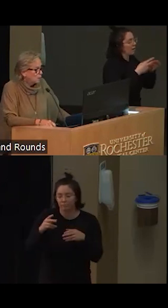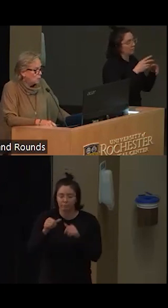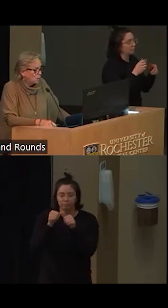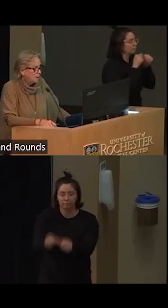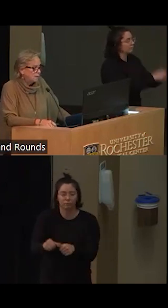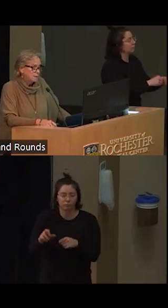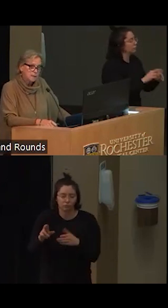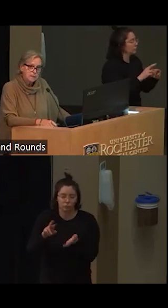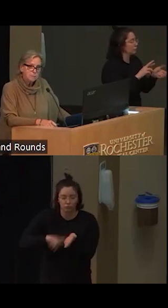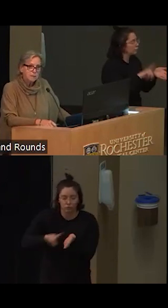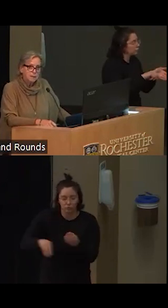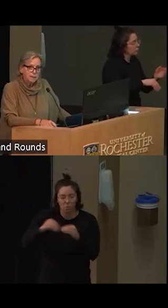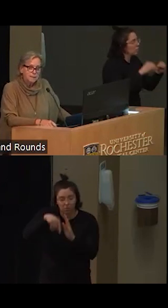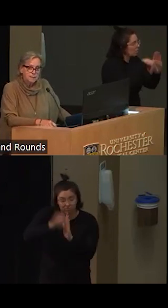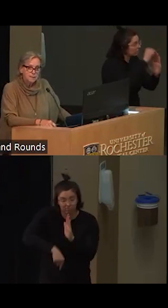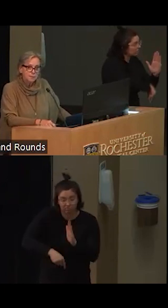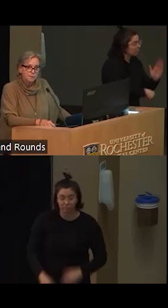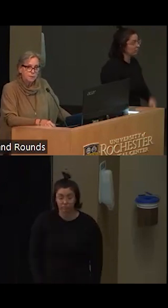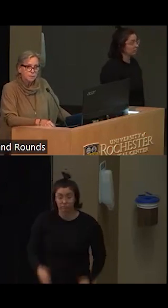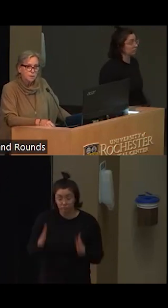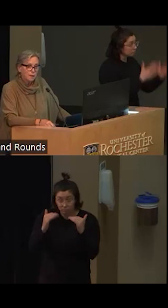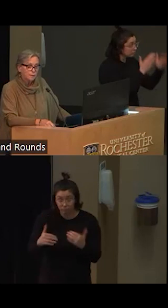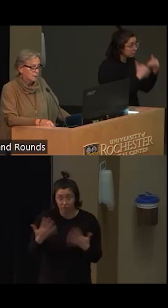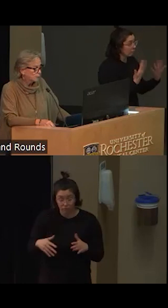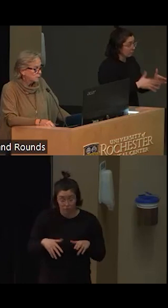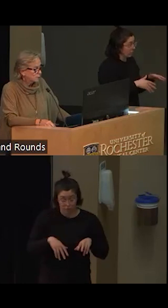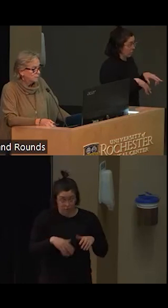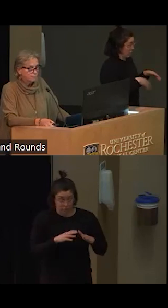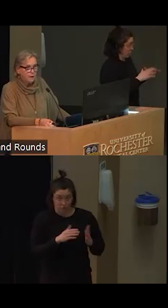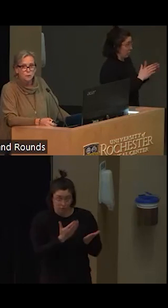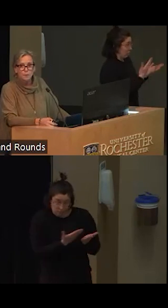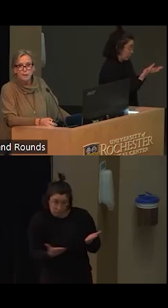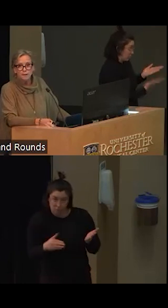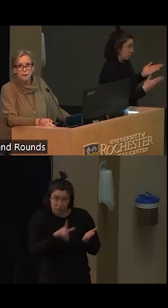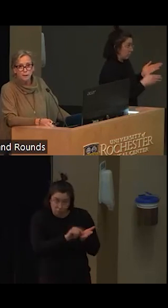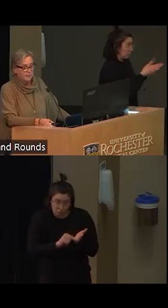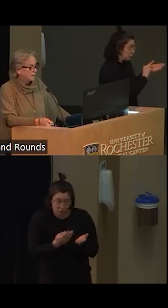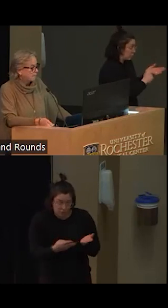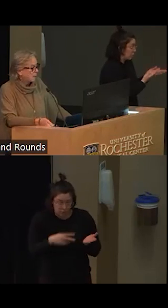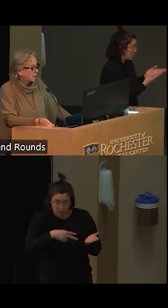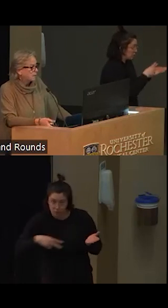so the team did an extensive review of the literature followed by developing that model